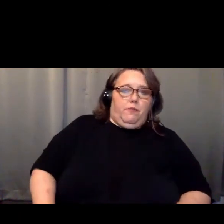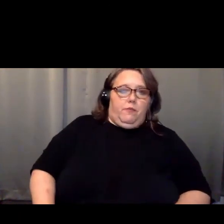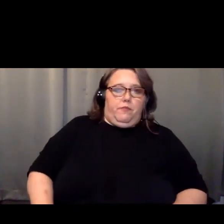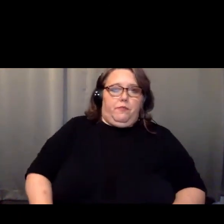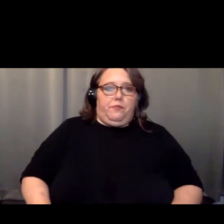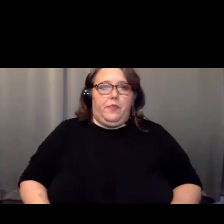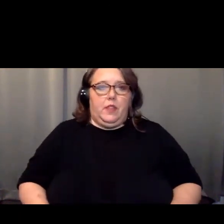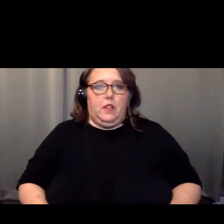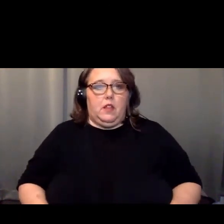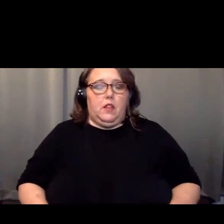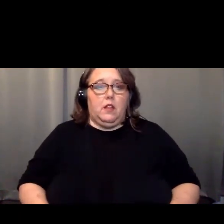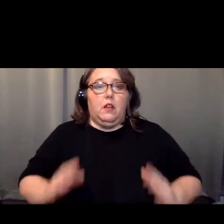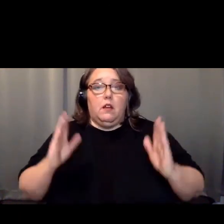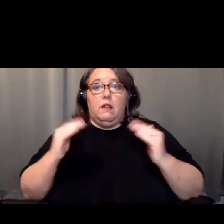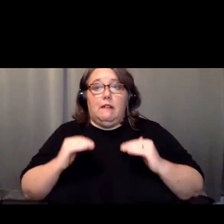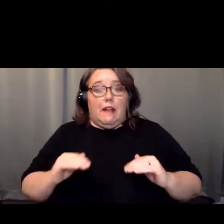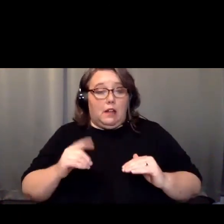So next, we're going to discuss